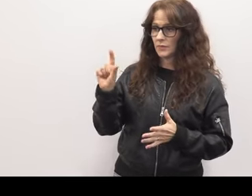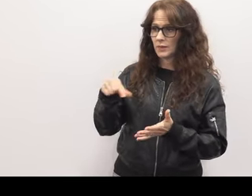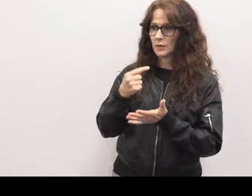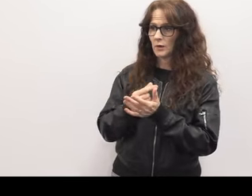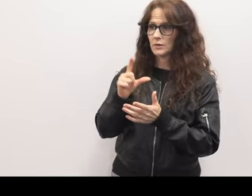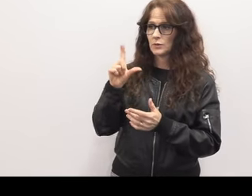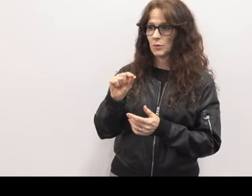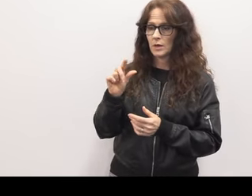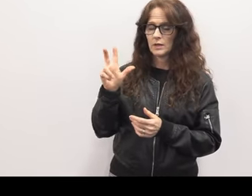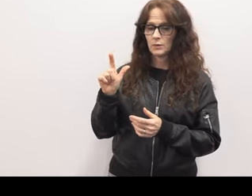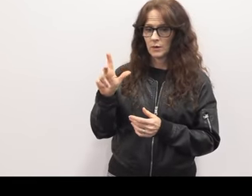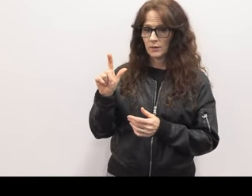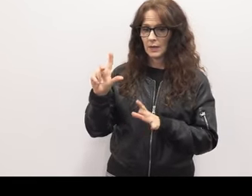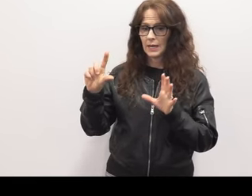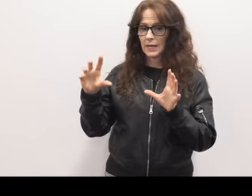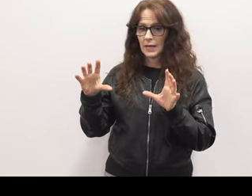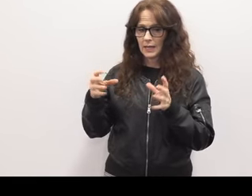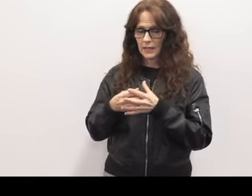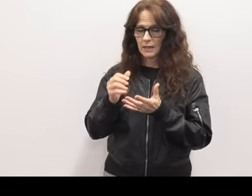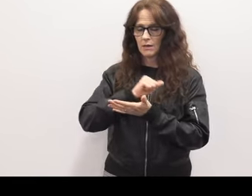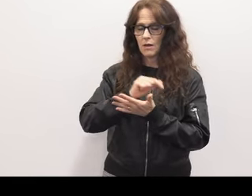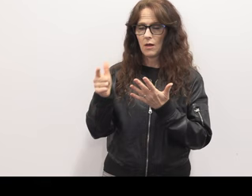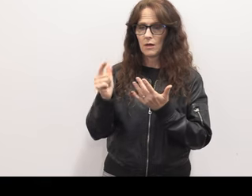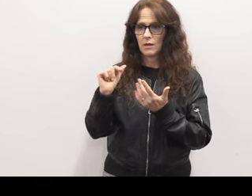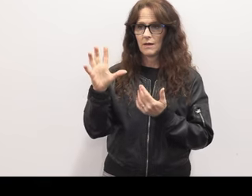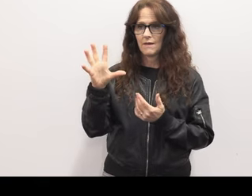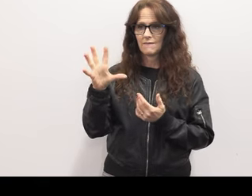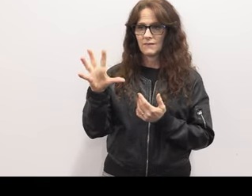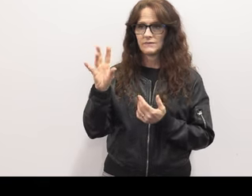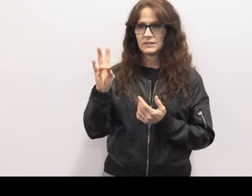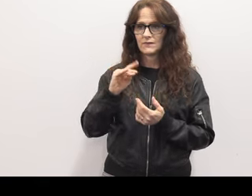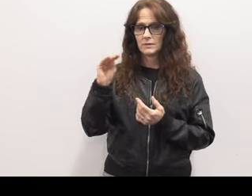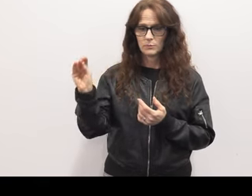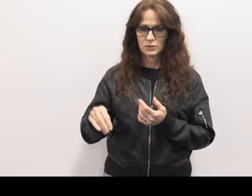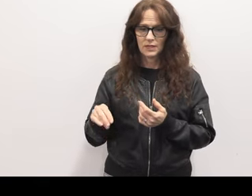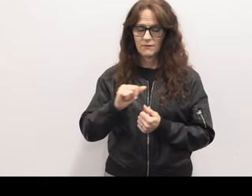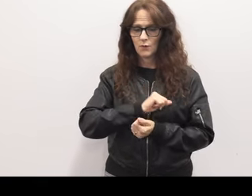the all A through G was 57% and the Black African American